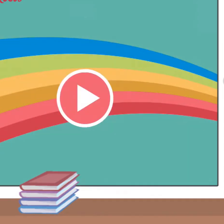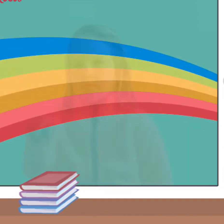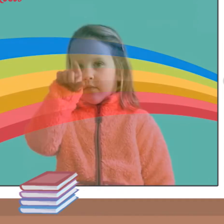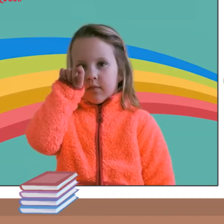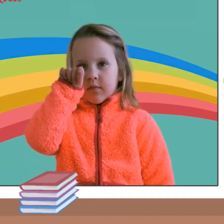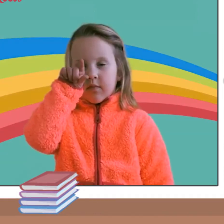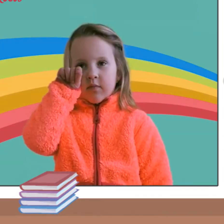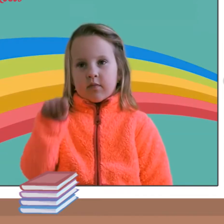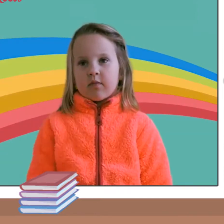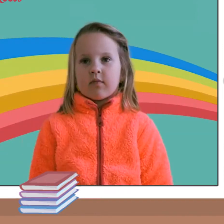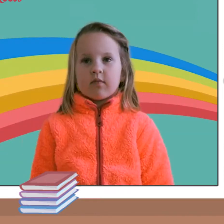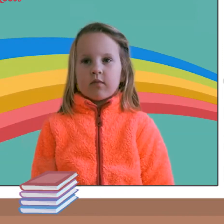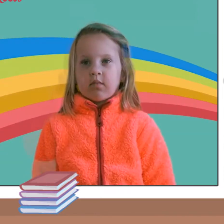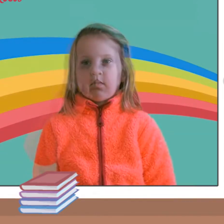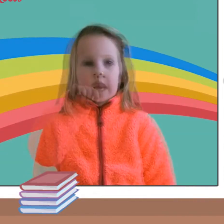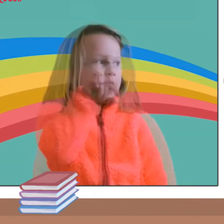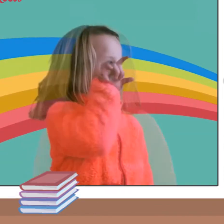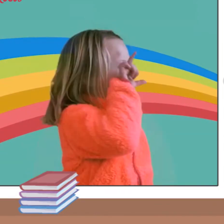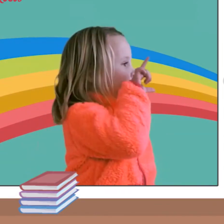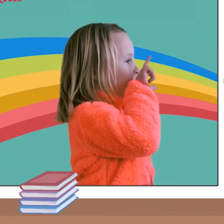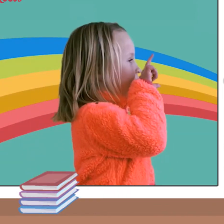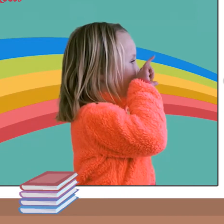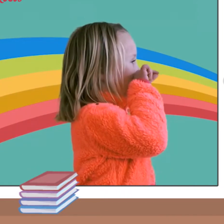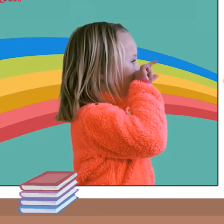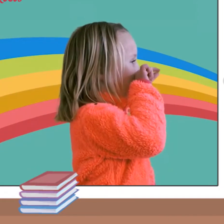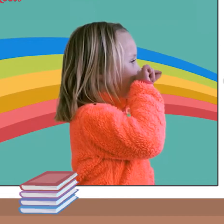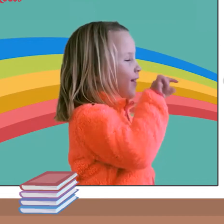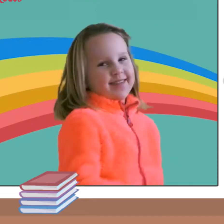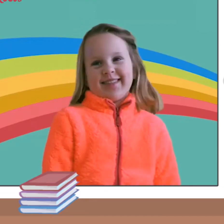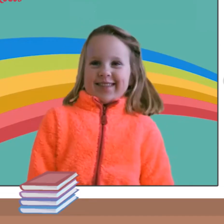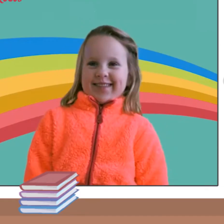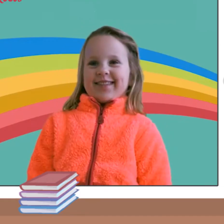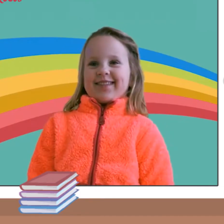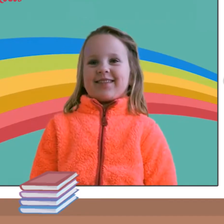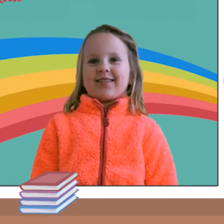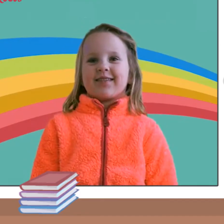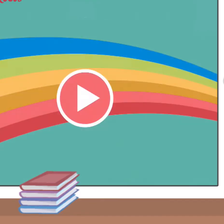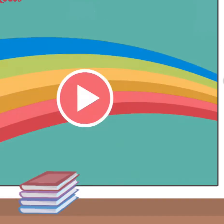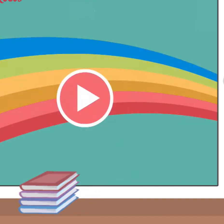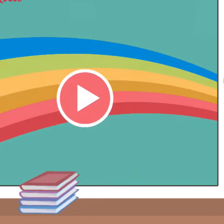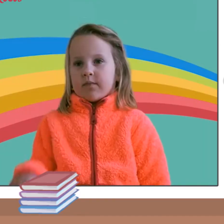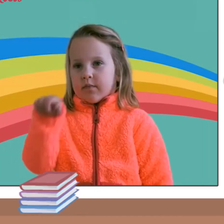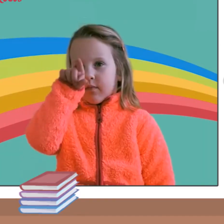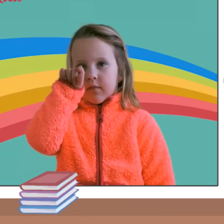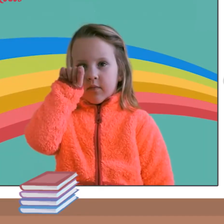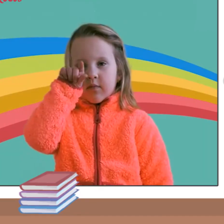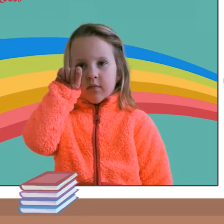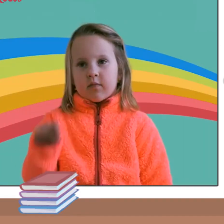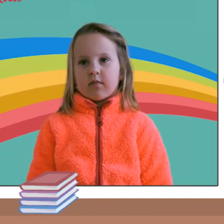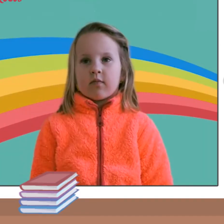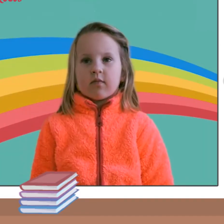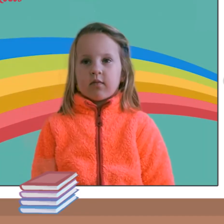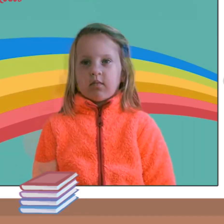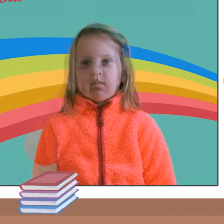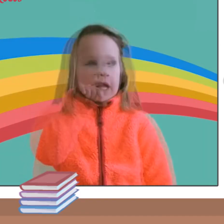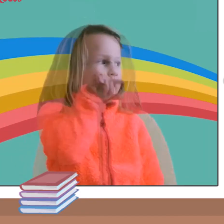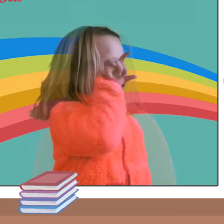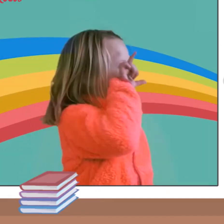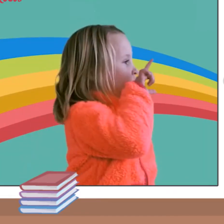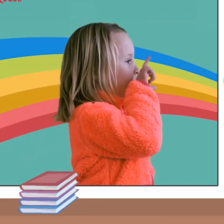Bird